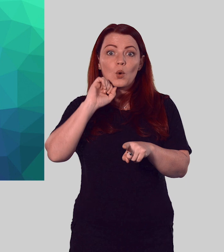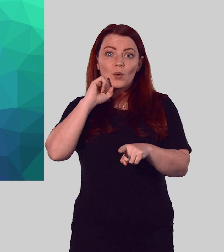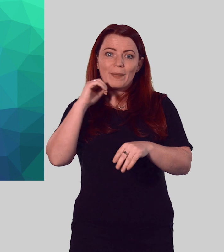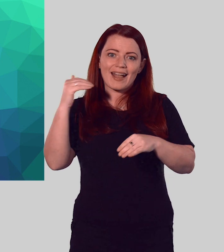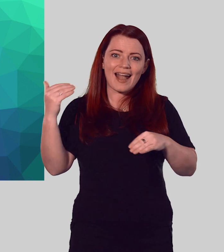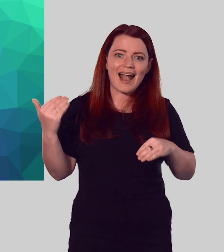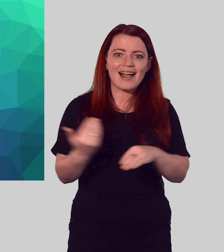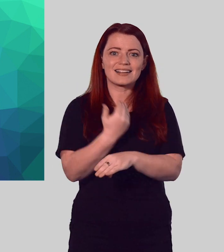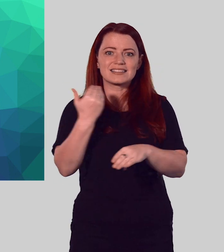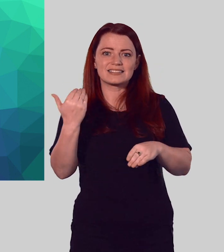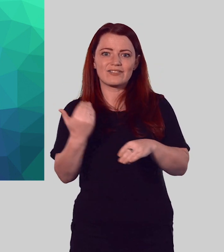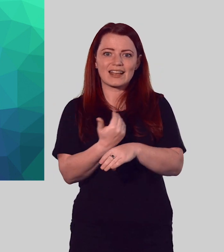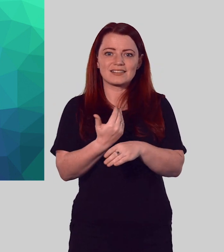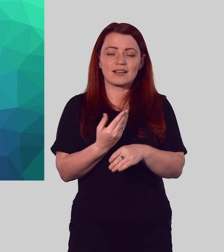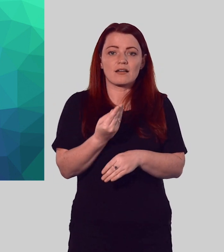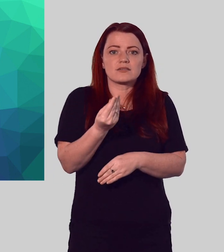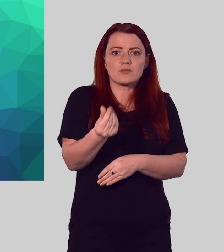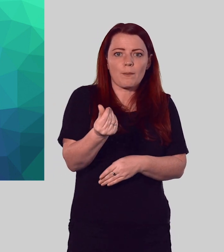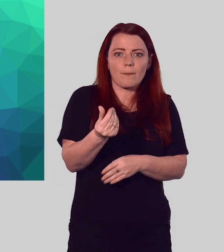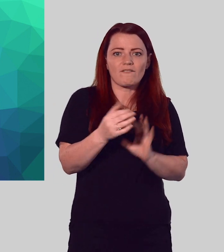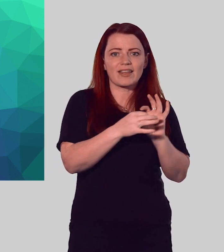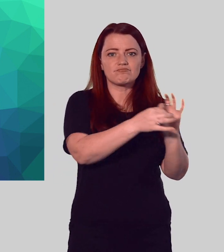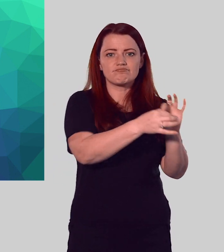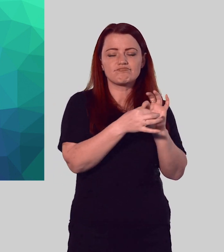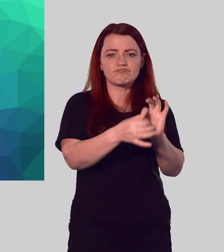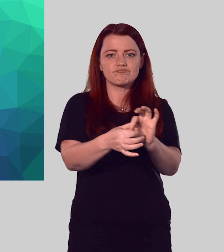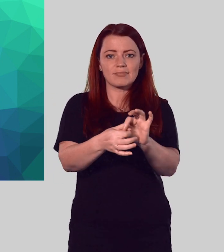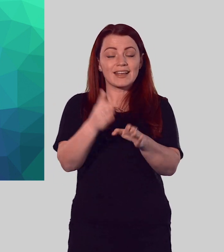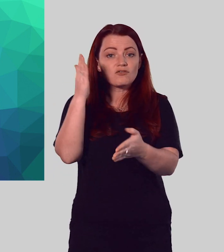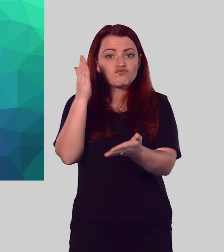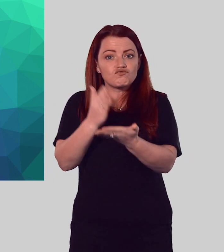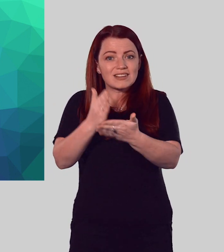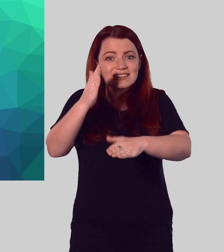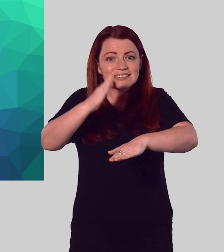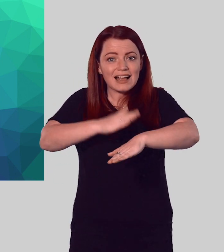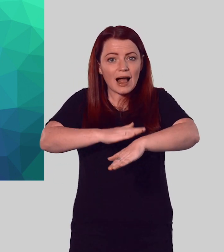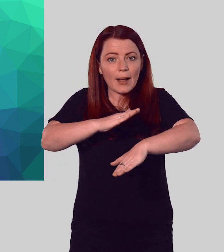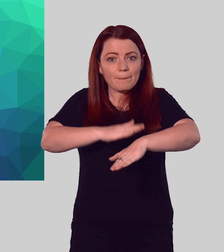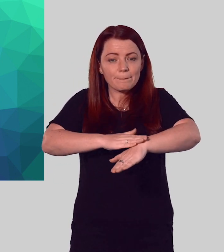some of the interactives in real time and that's going to happen again through this